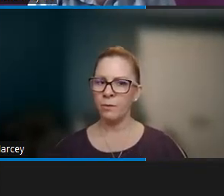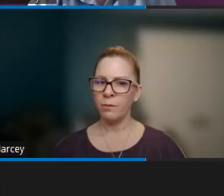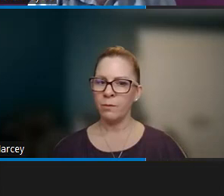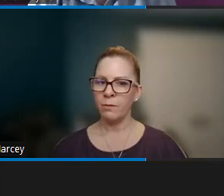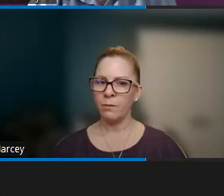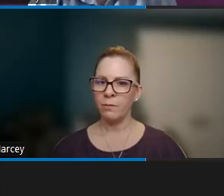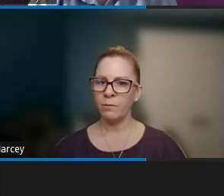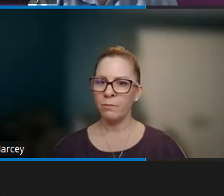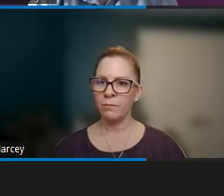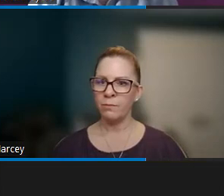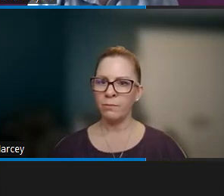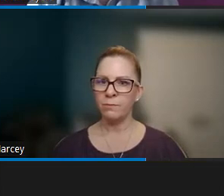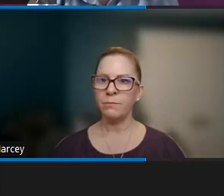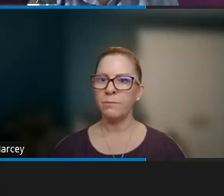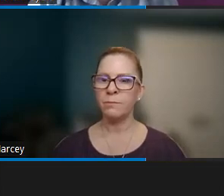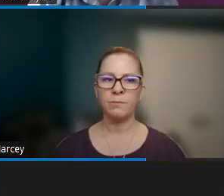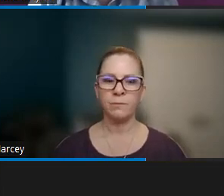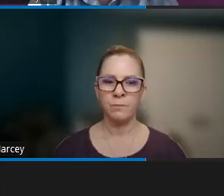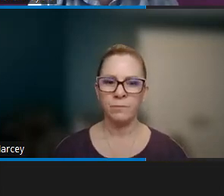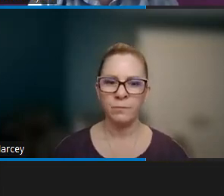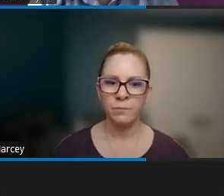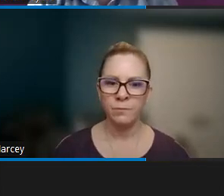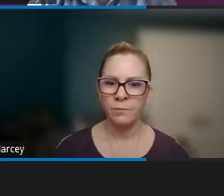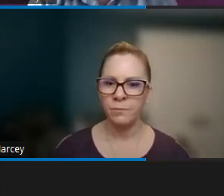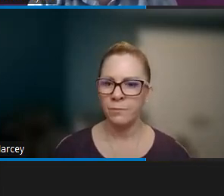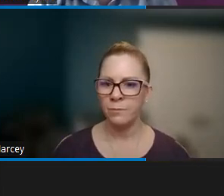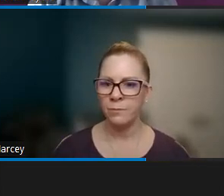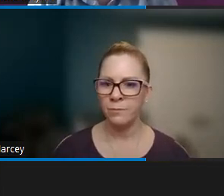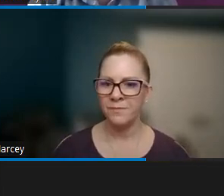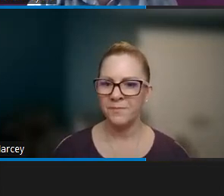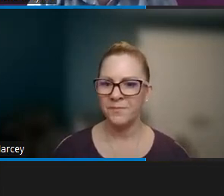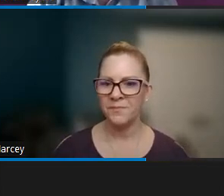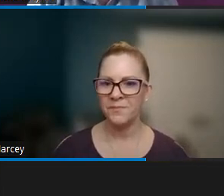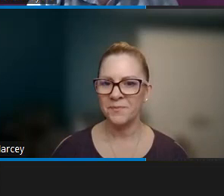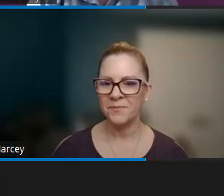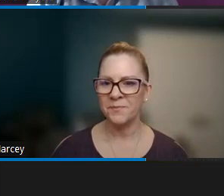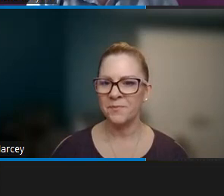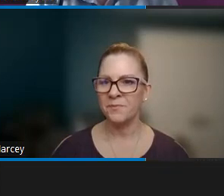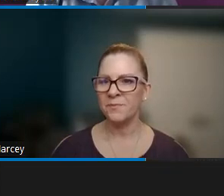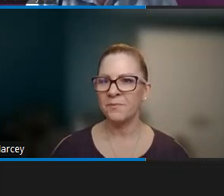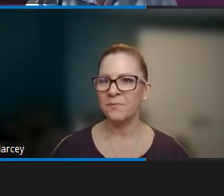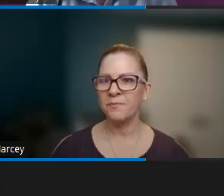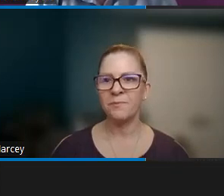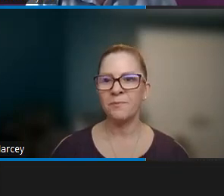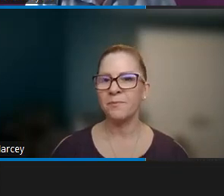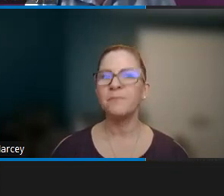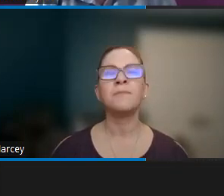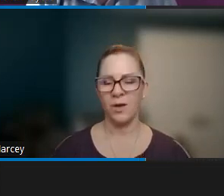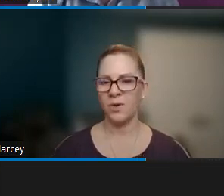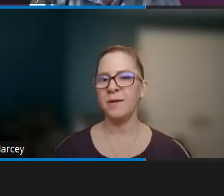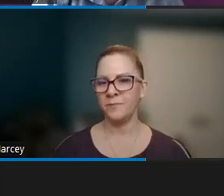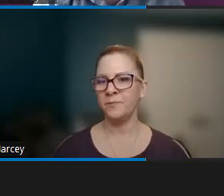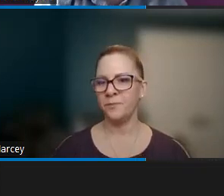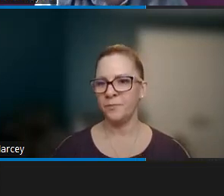I DON'T SEE ANY QUESTIONS IN CHAT SO FAR.